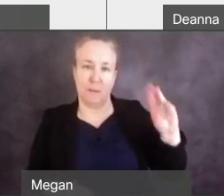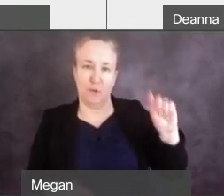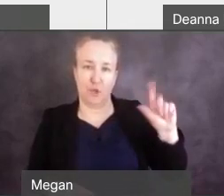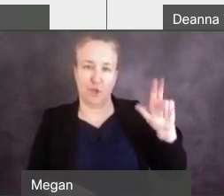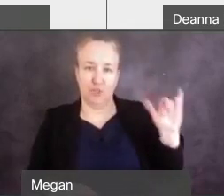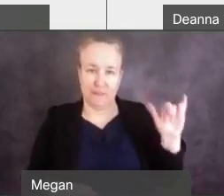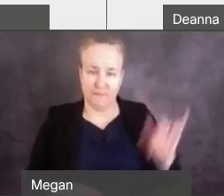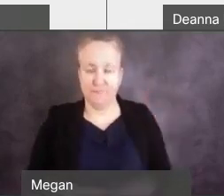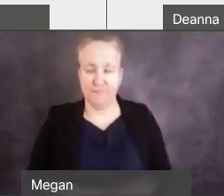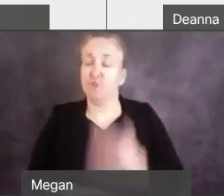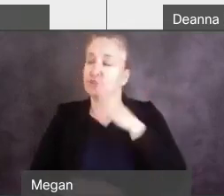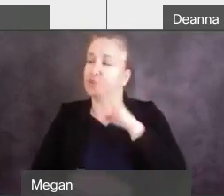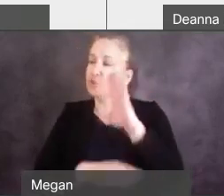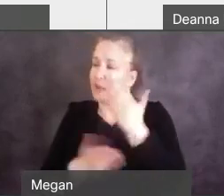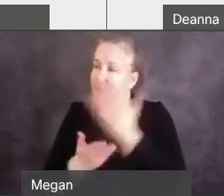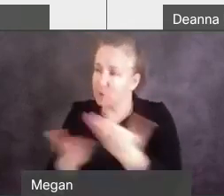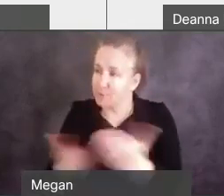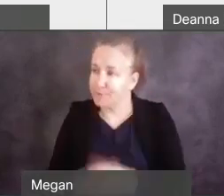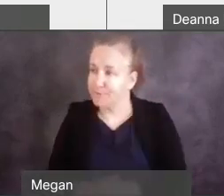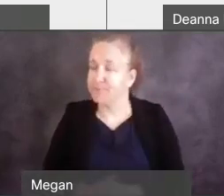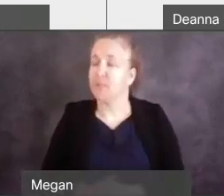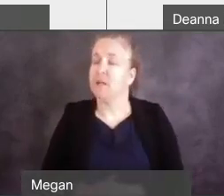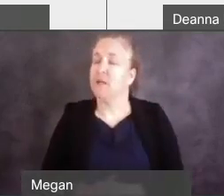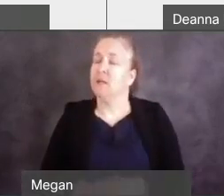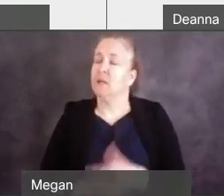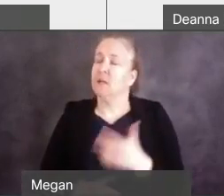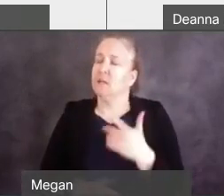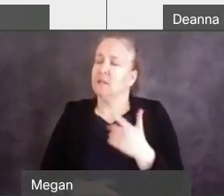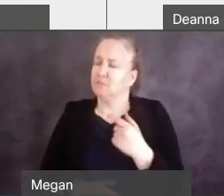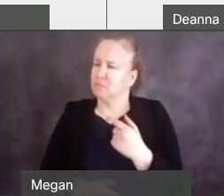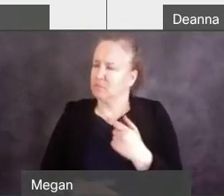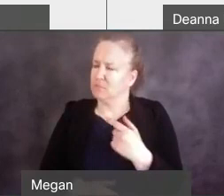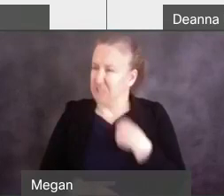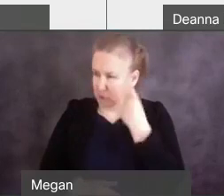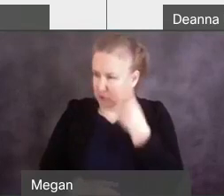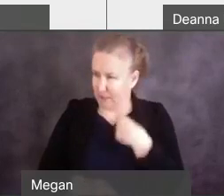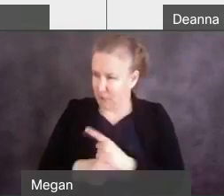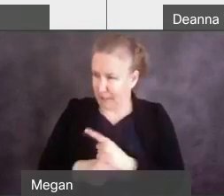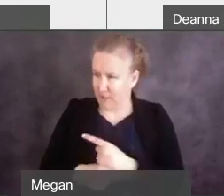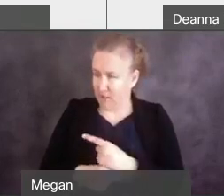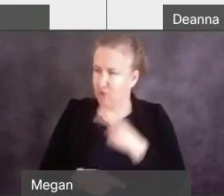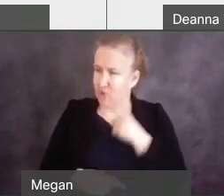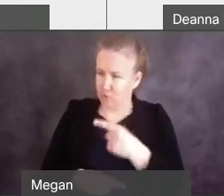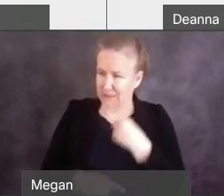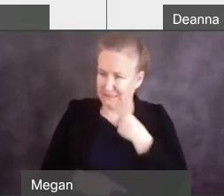[Reporter] Good afternoon, Commissioners. Did I hear you correctly that you said start, beginning next